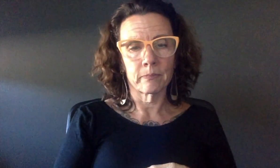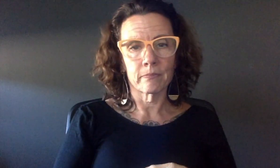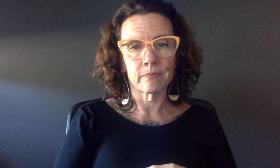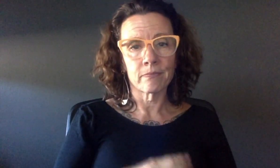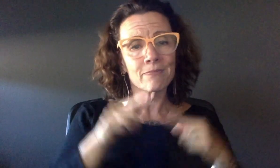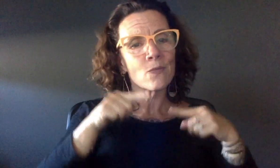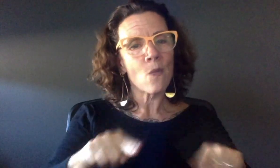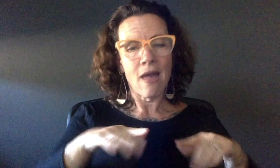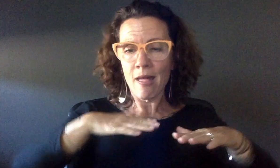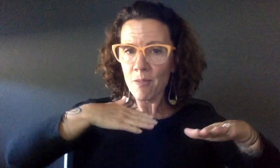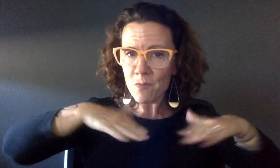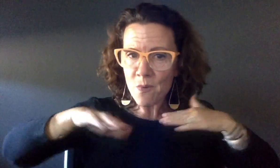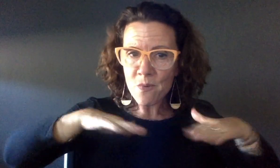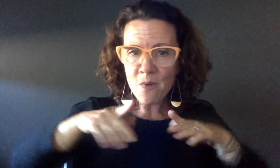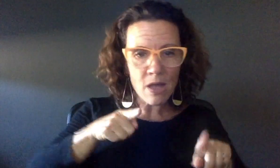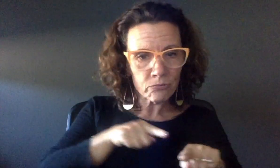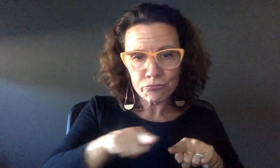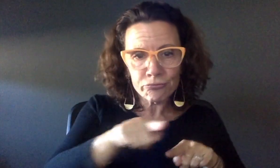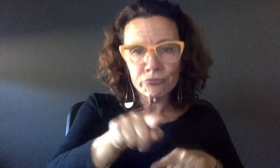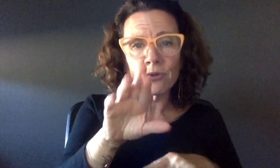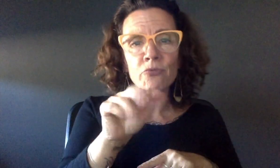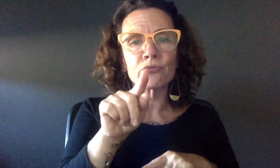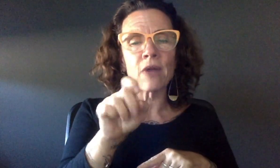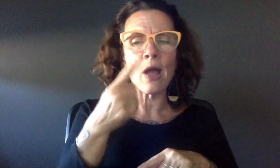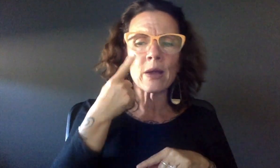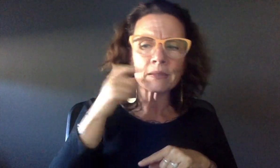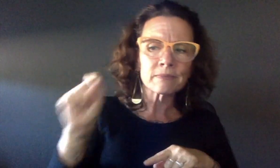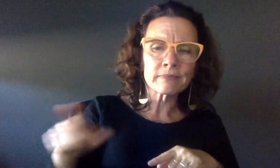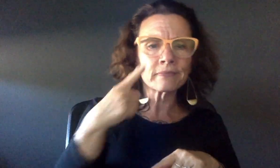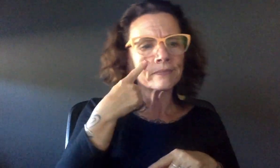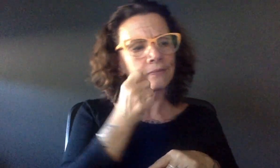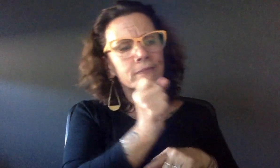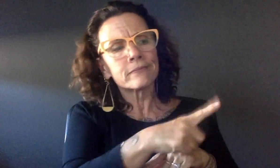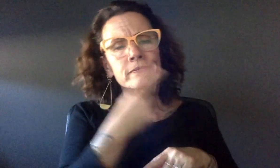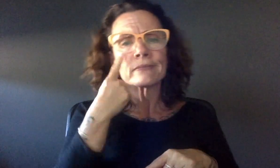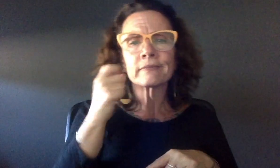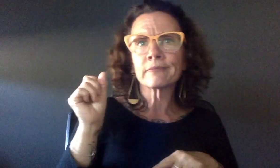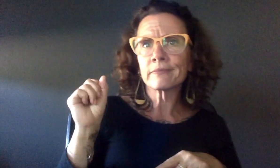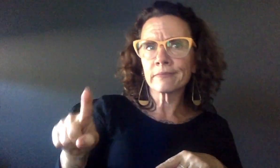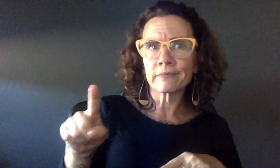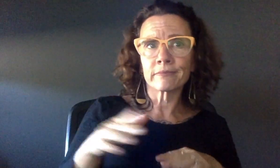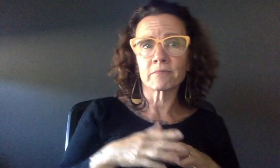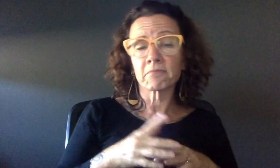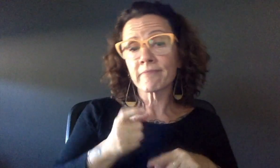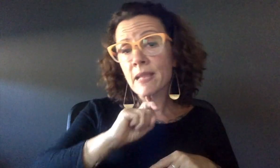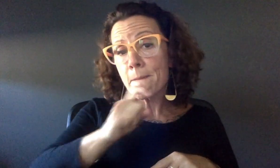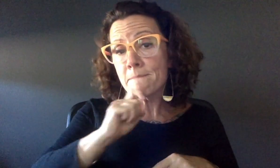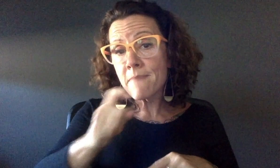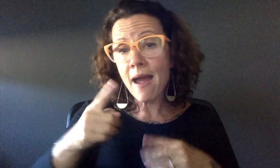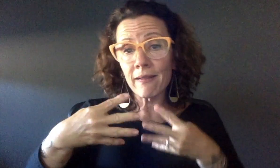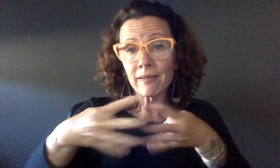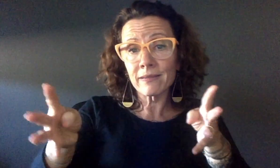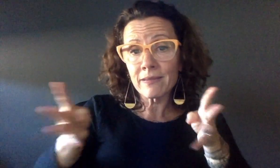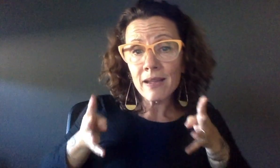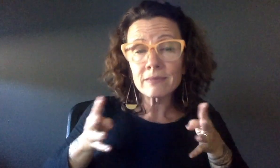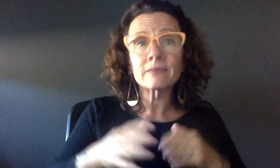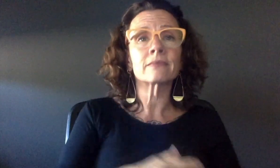Keep an eye out for metal grates,